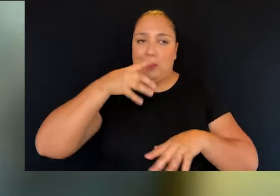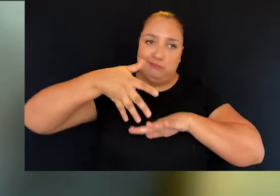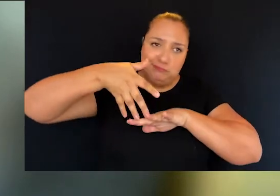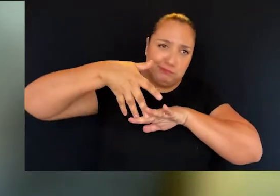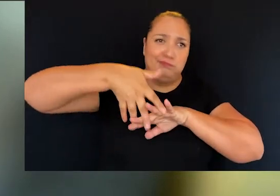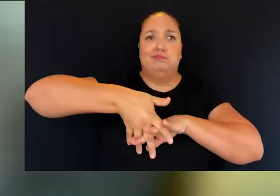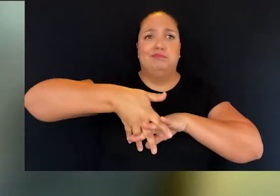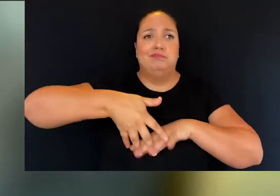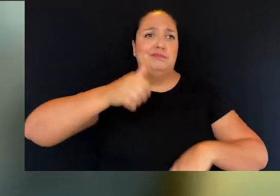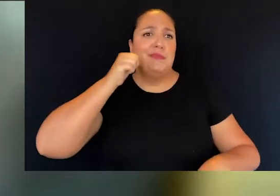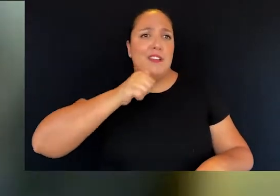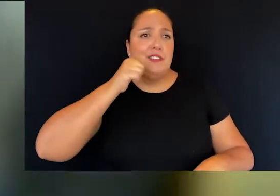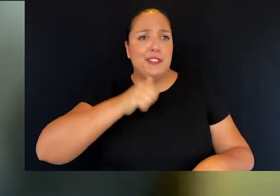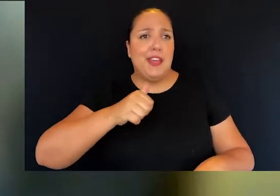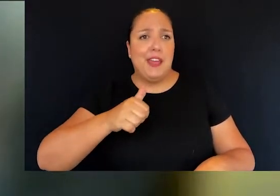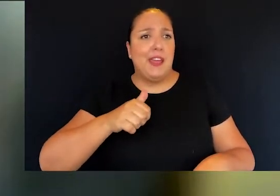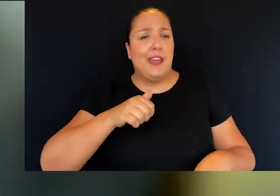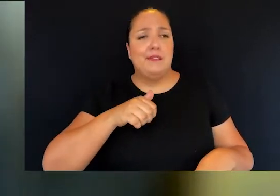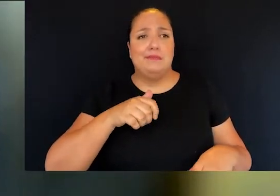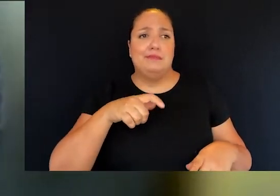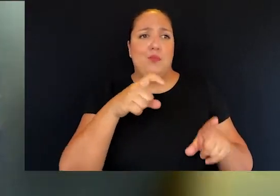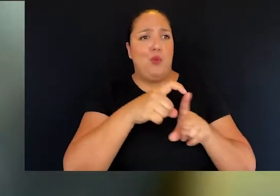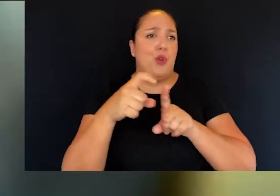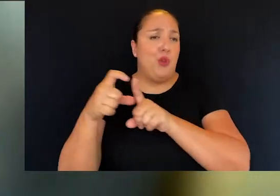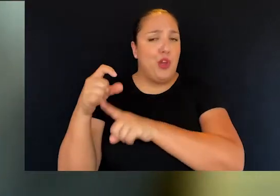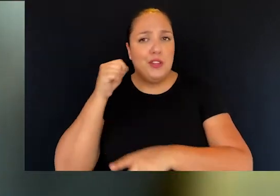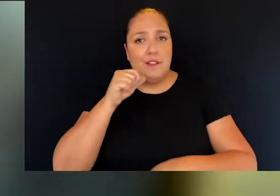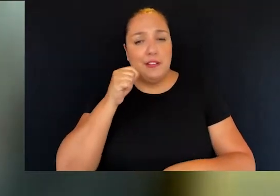to our every day vocabulary unfortunately,